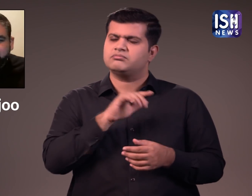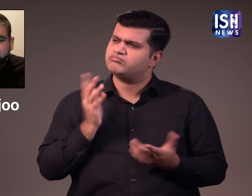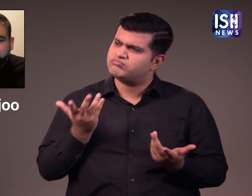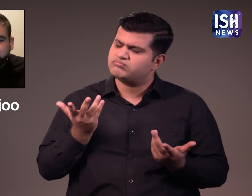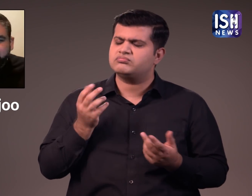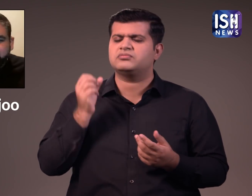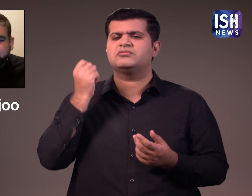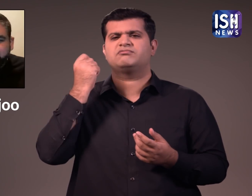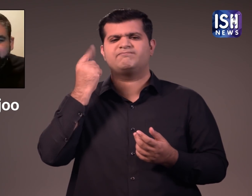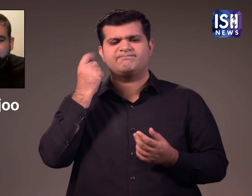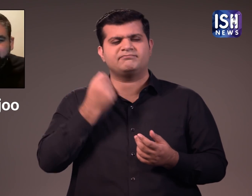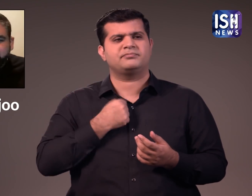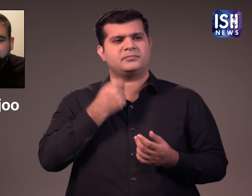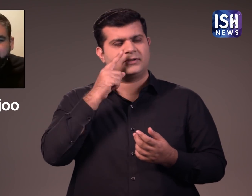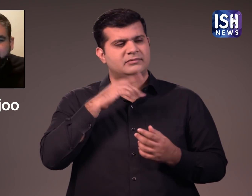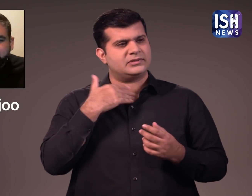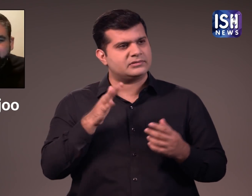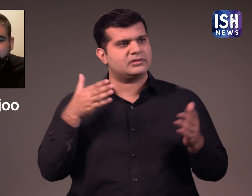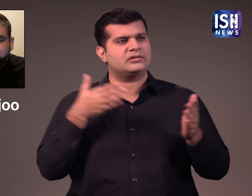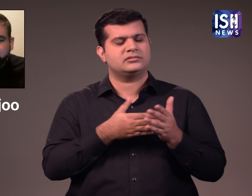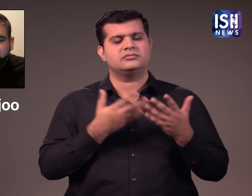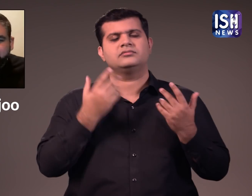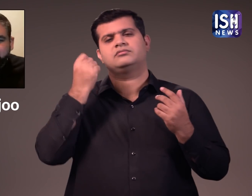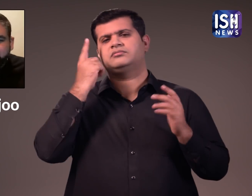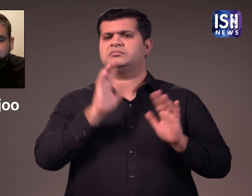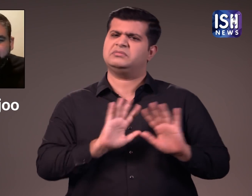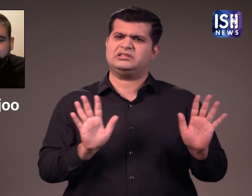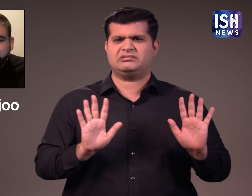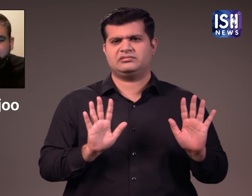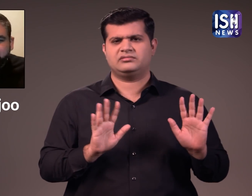He had believed what his grandmother had told him.